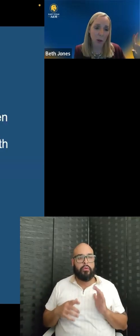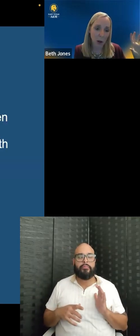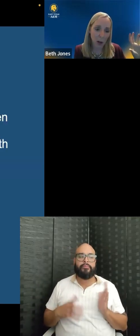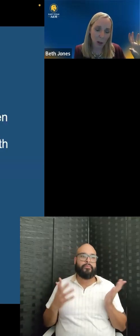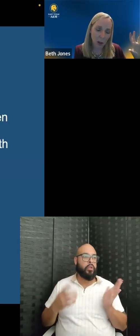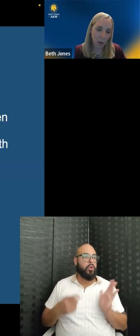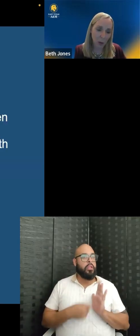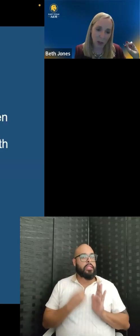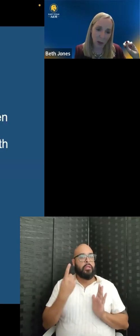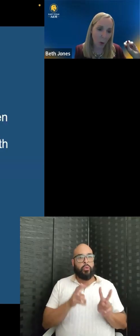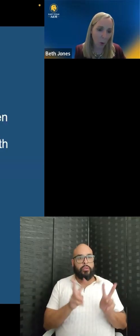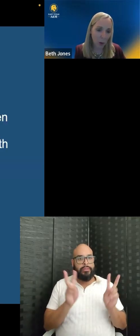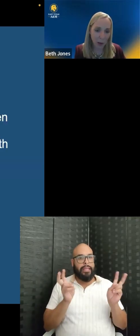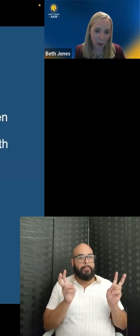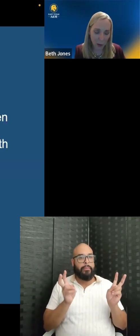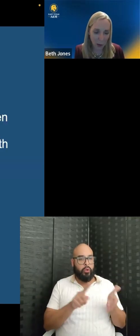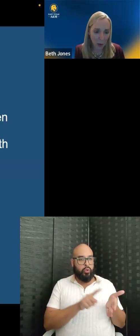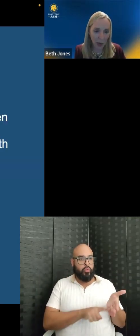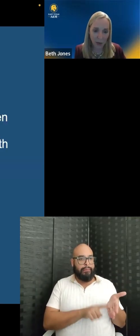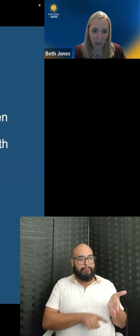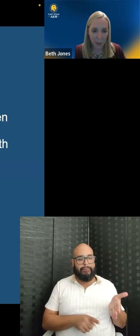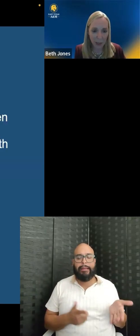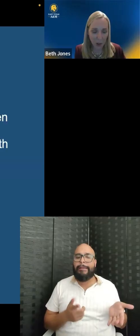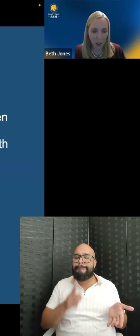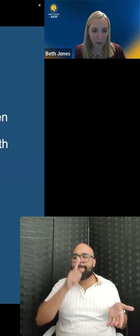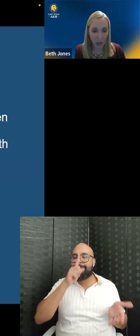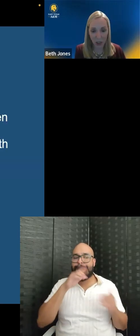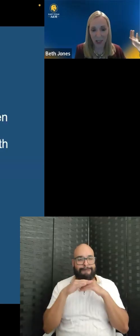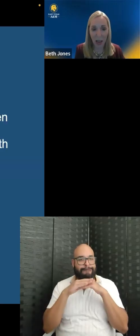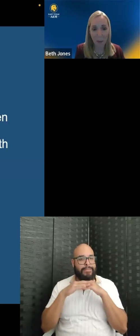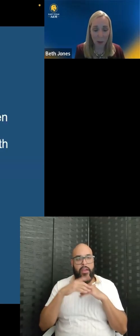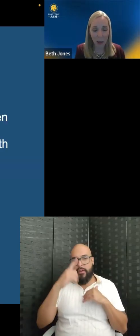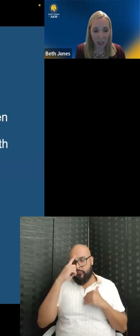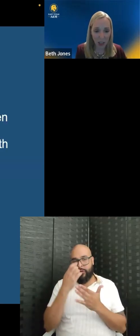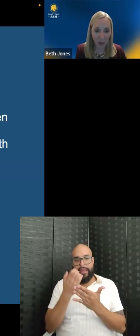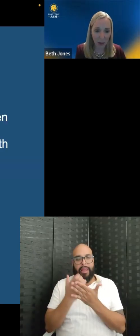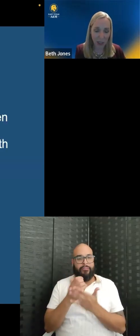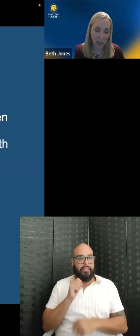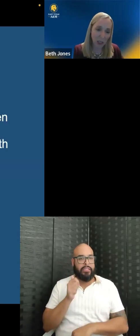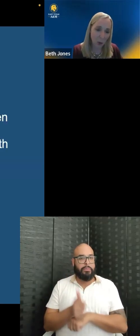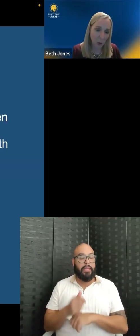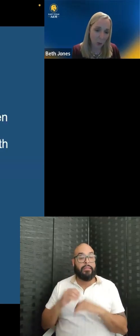There's not, you know, just a whole lot on evidence-based instruction for just that population because it's so